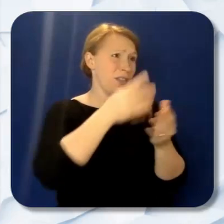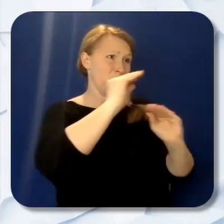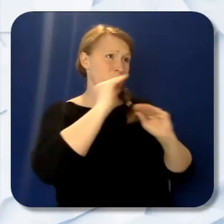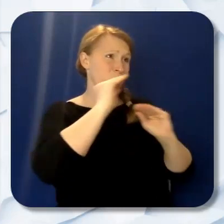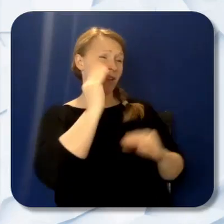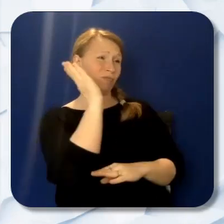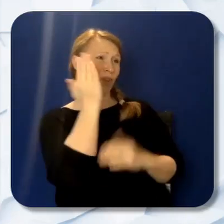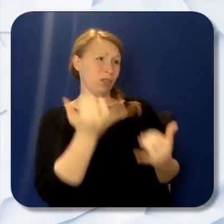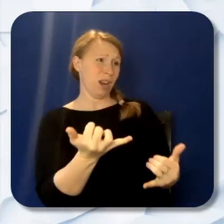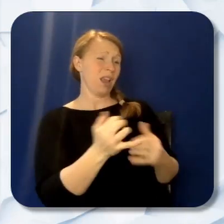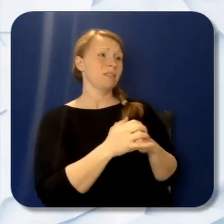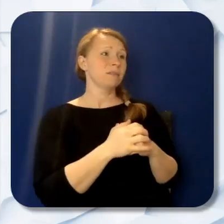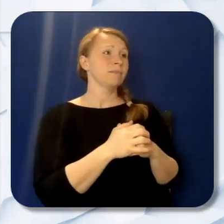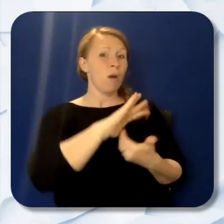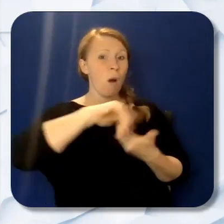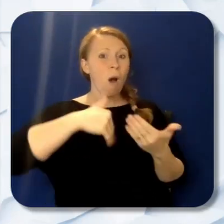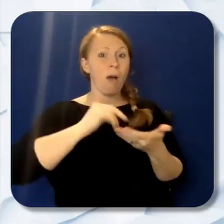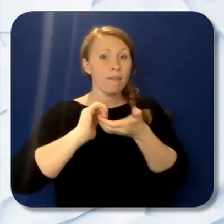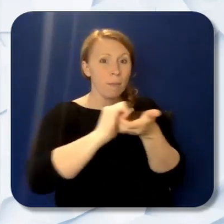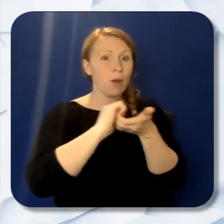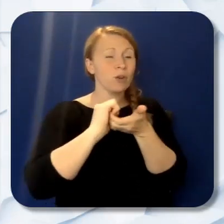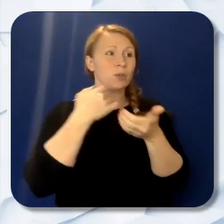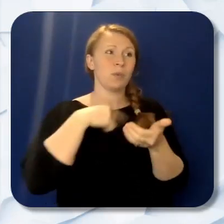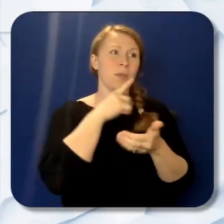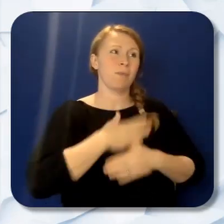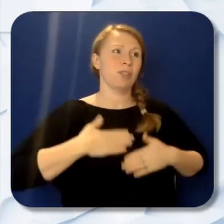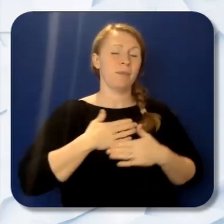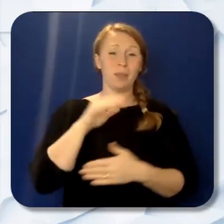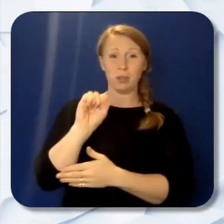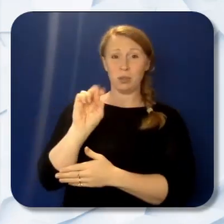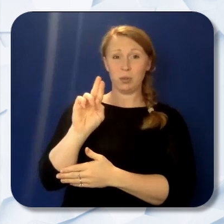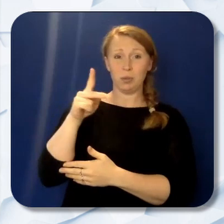of all our partners. Um, I know our superintendent is on. I know he wanted to come